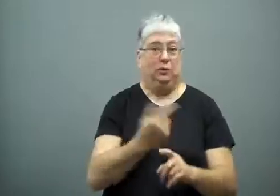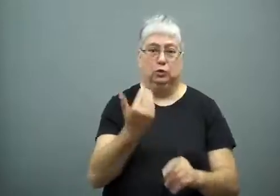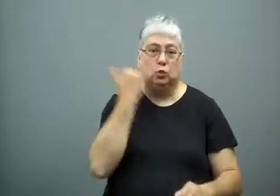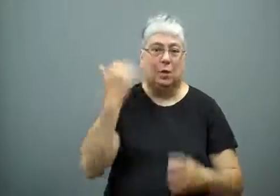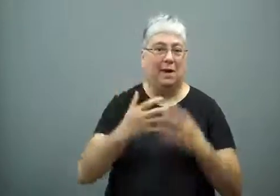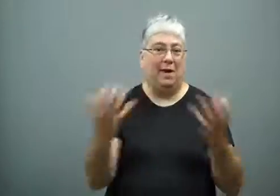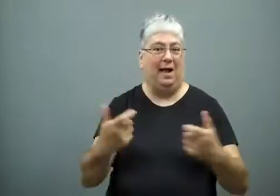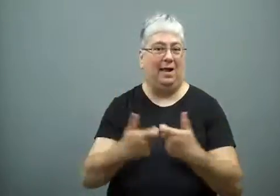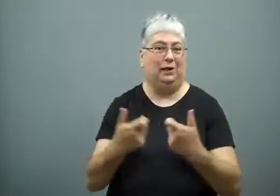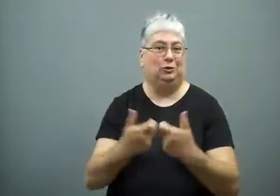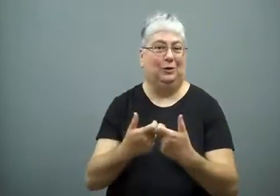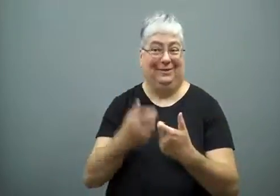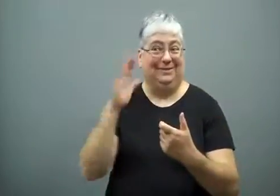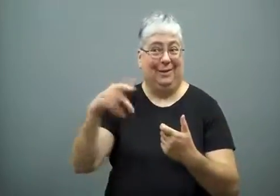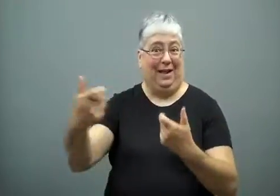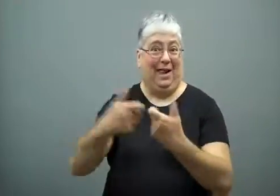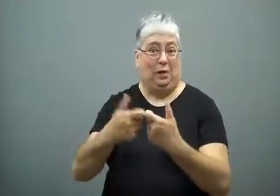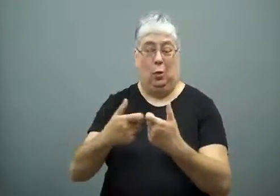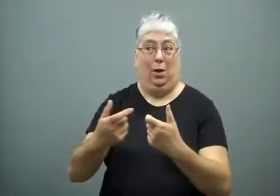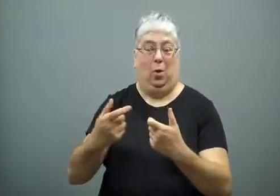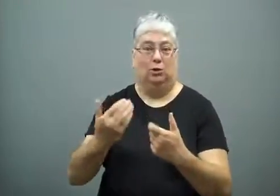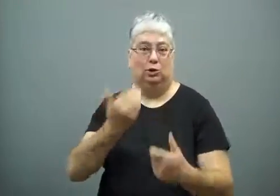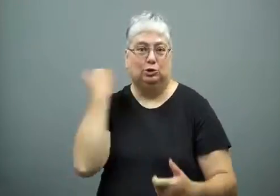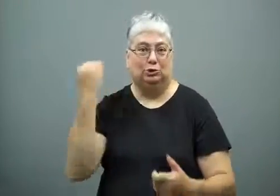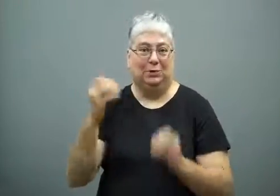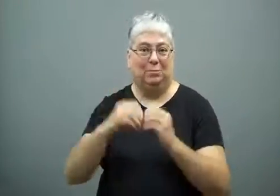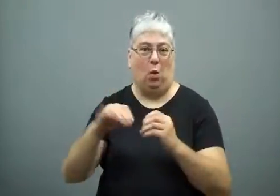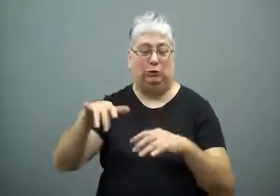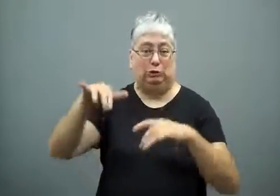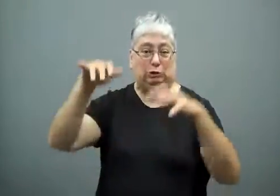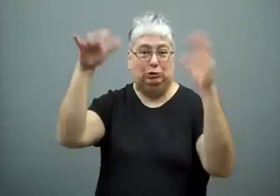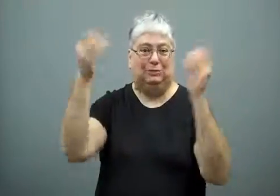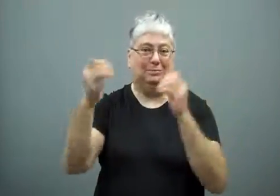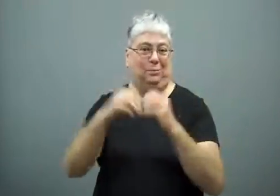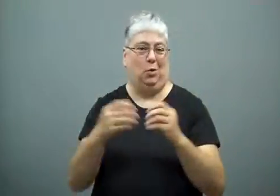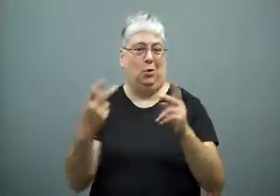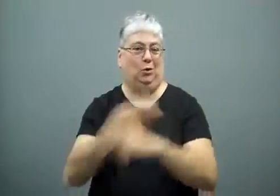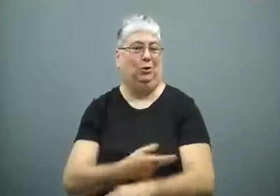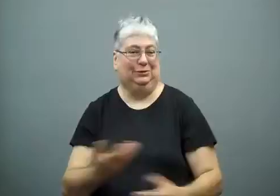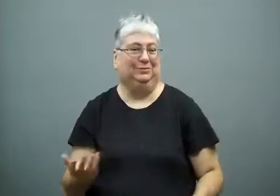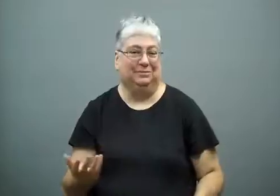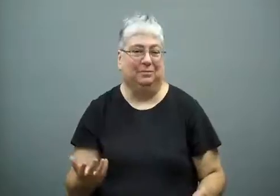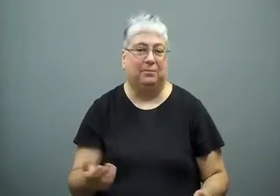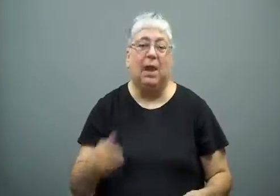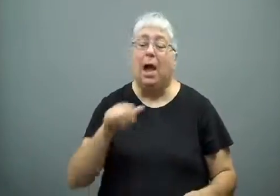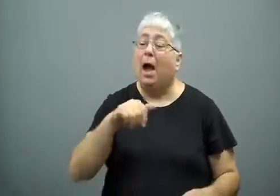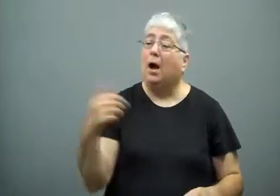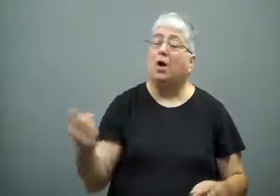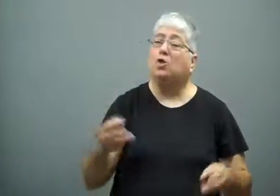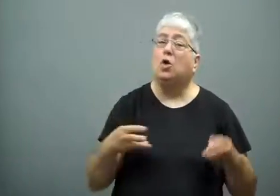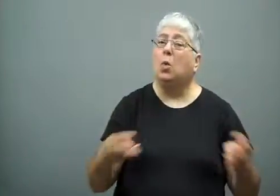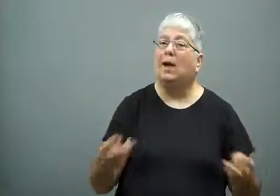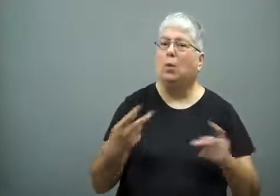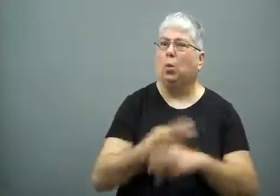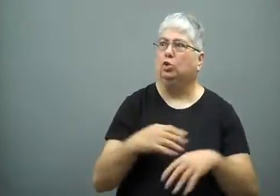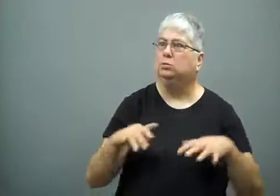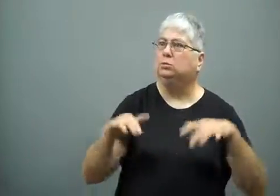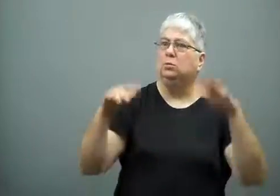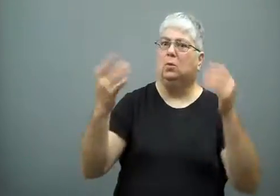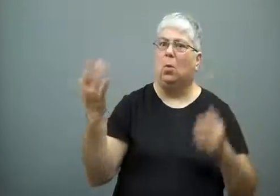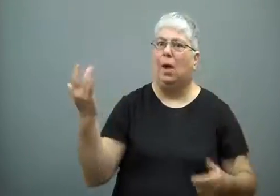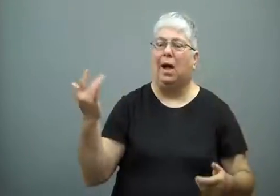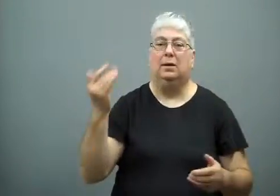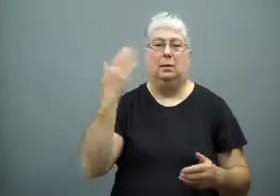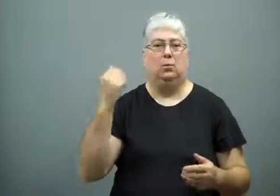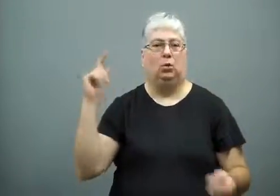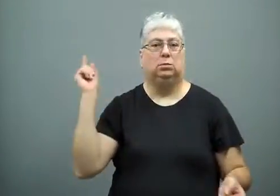These factories also consume a lot of electricity,